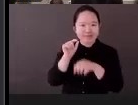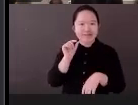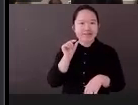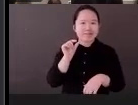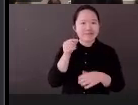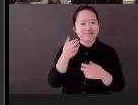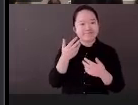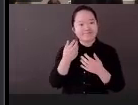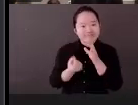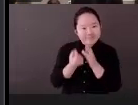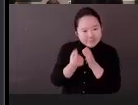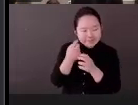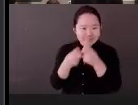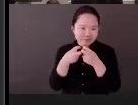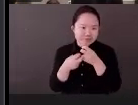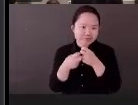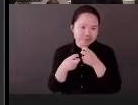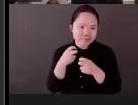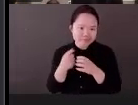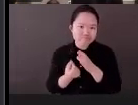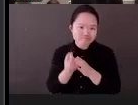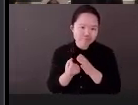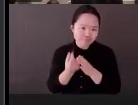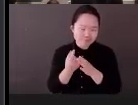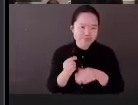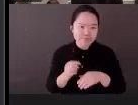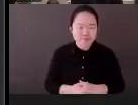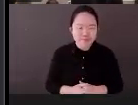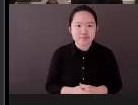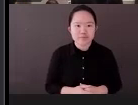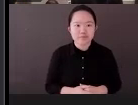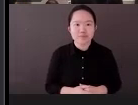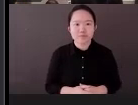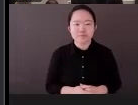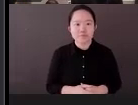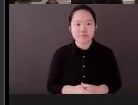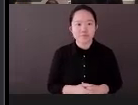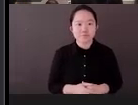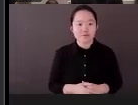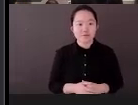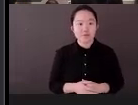And I am going to switch the view from the like, I don't know - list view?